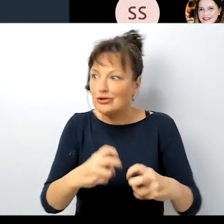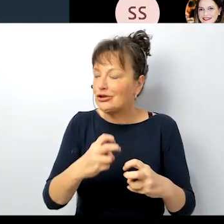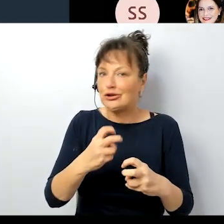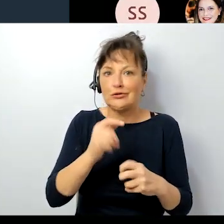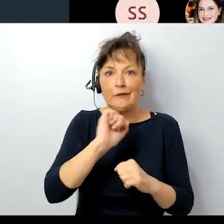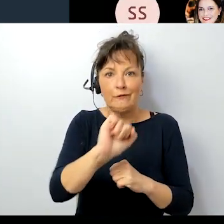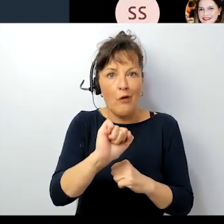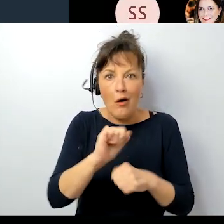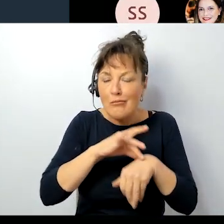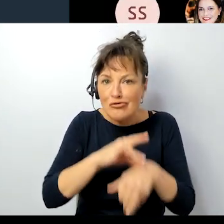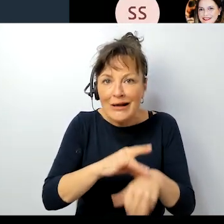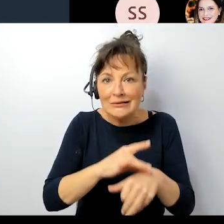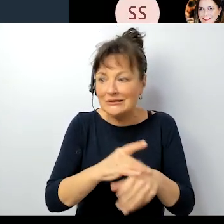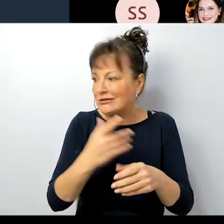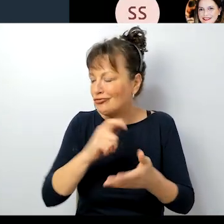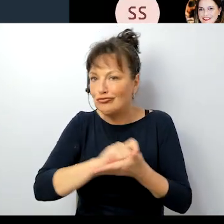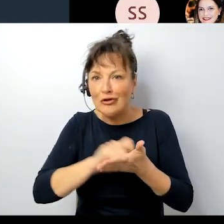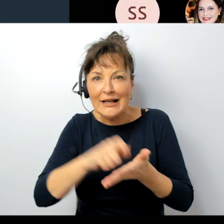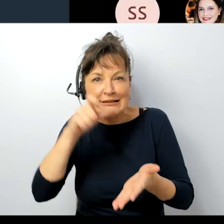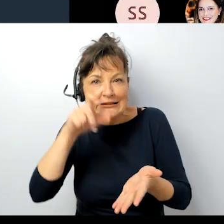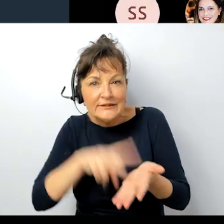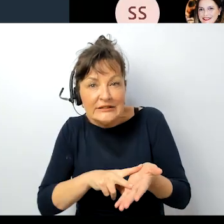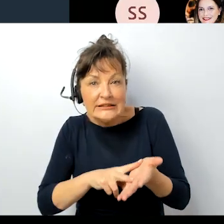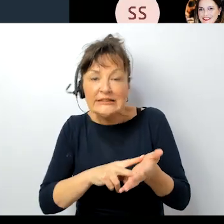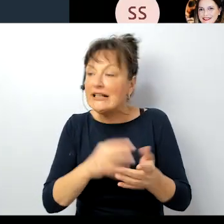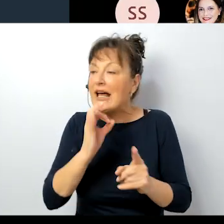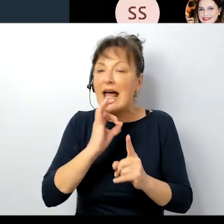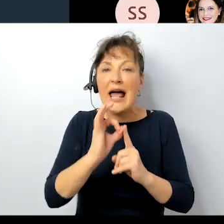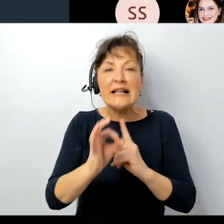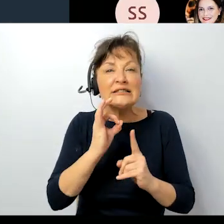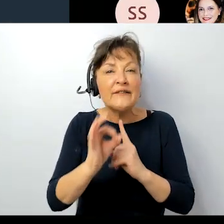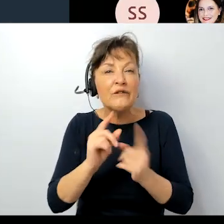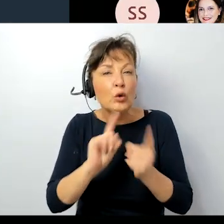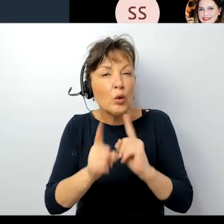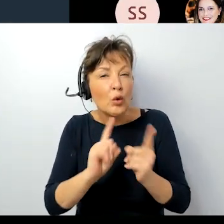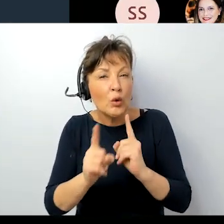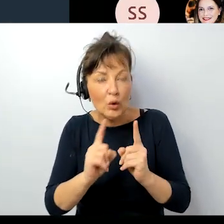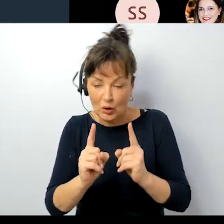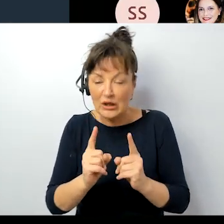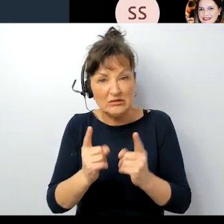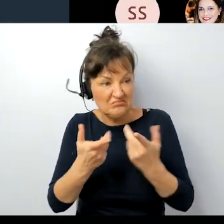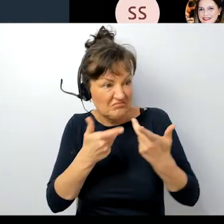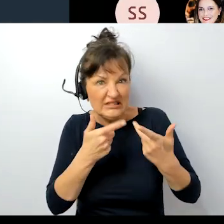search and apply for apprenticeship opportunities, advice on writing CVS, and interview techniques.